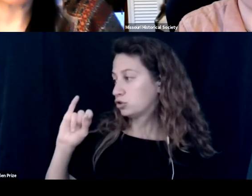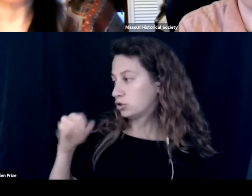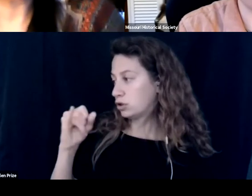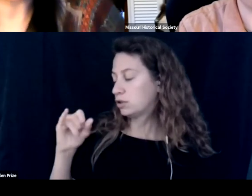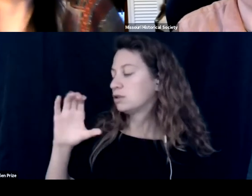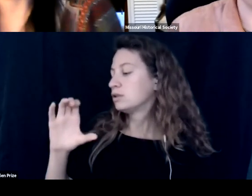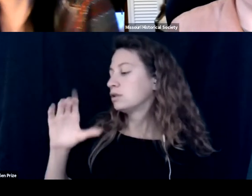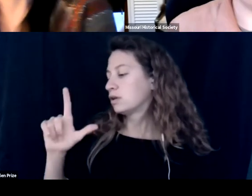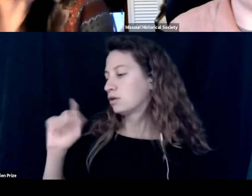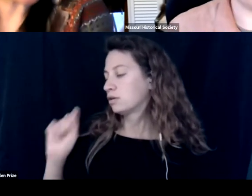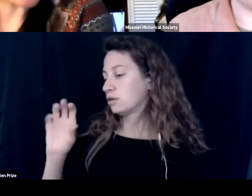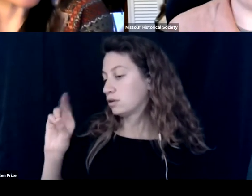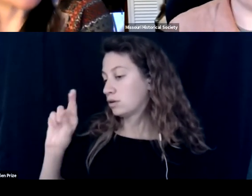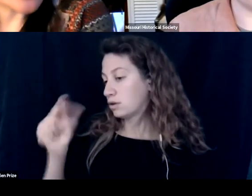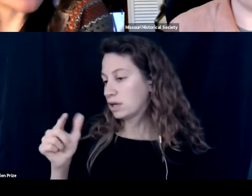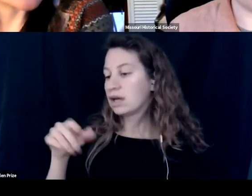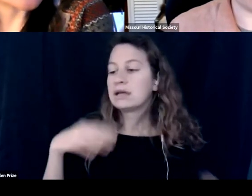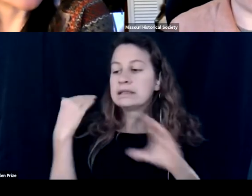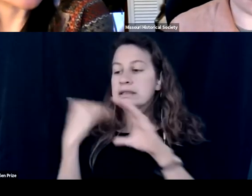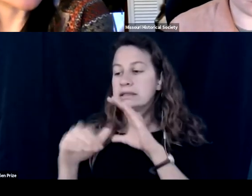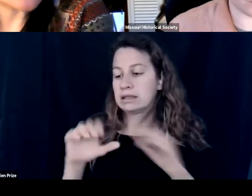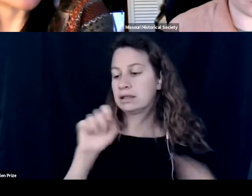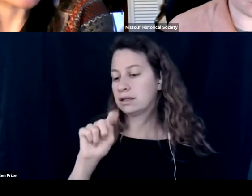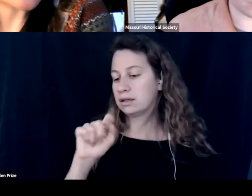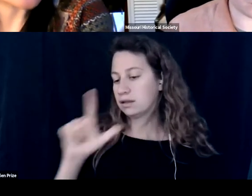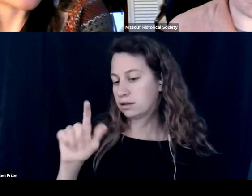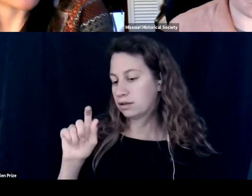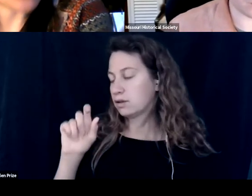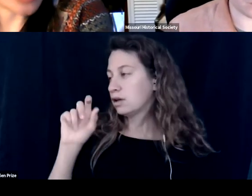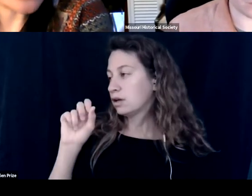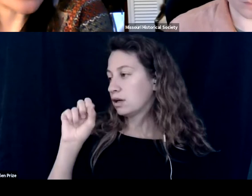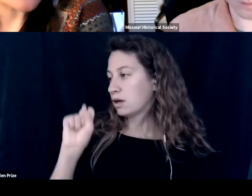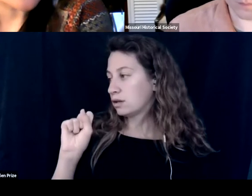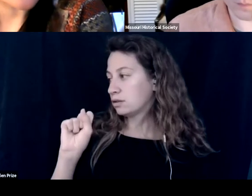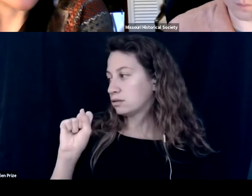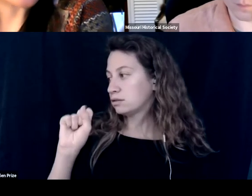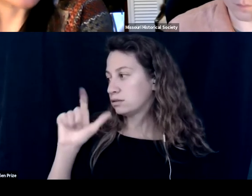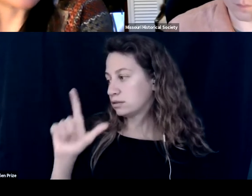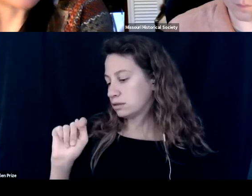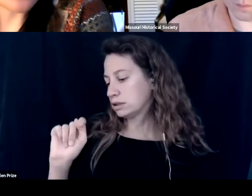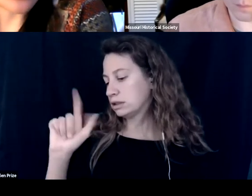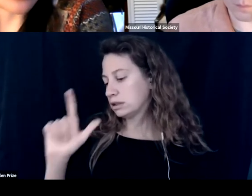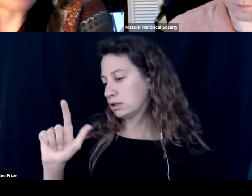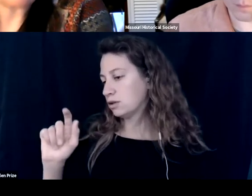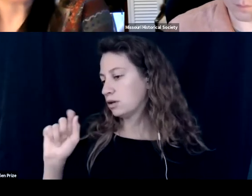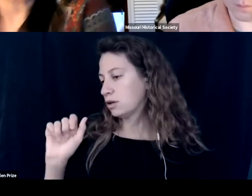I think you touched on this a little bit earlier, when when you were preachy, but we have what messages Do you want your